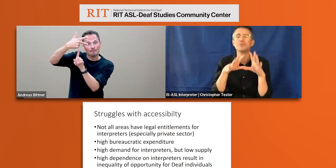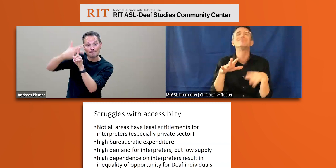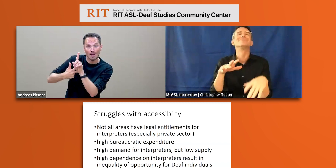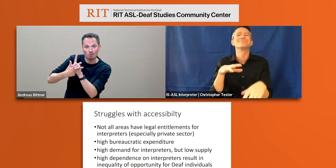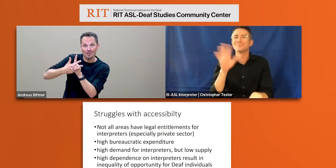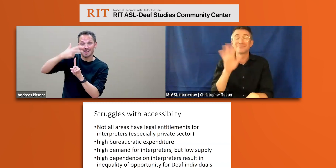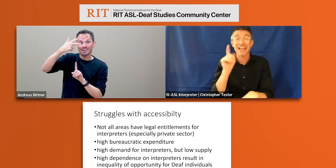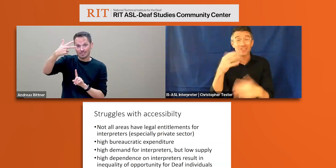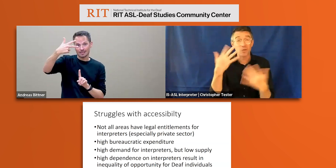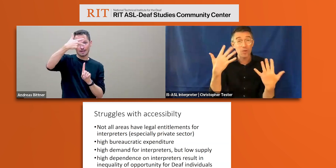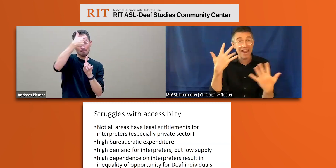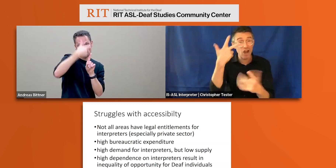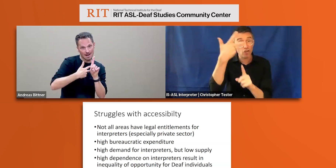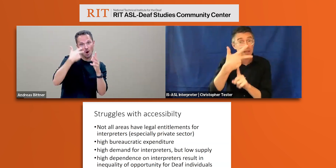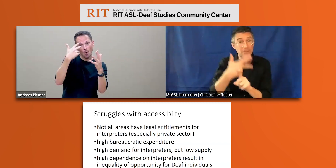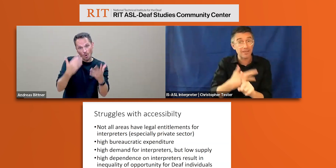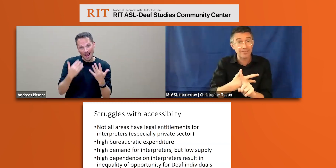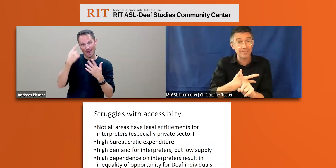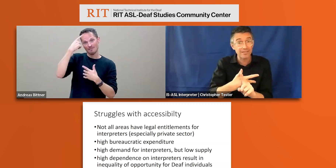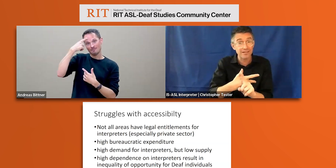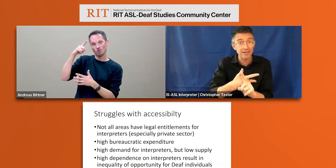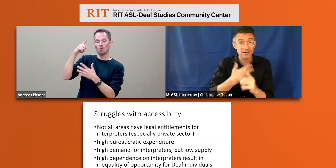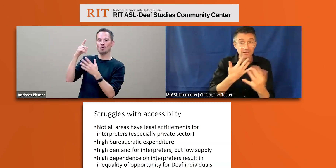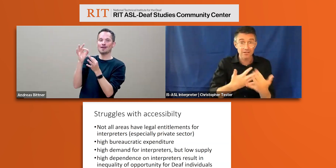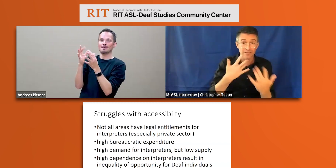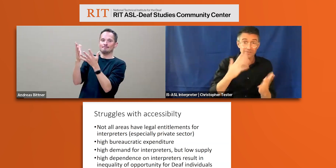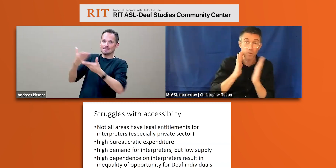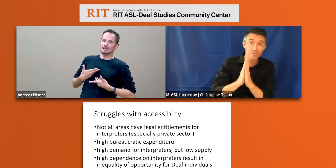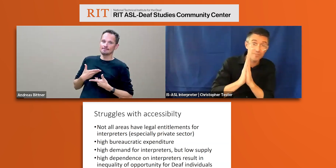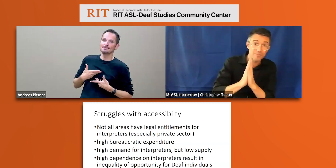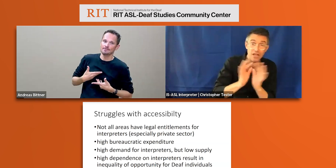But the problem is, is that we do have interpreters available,